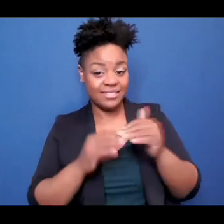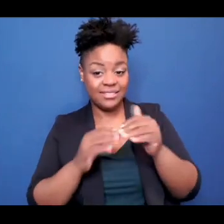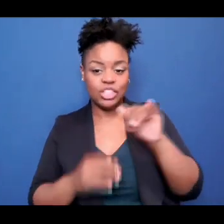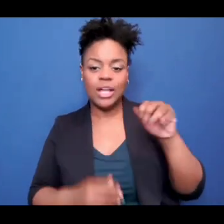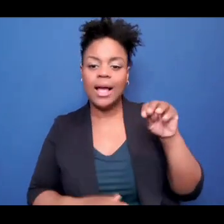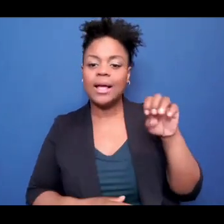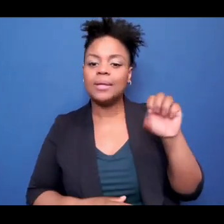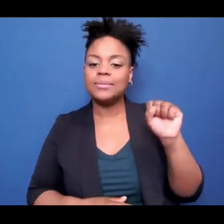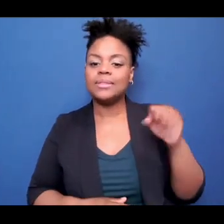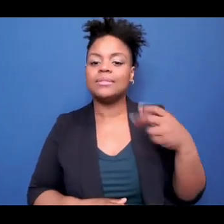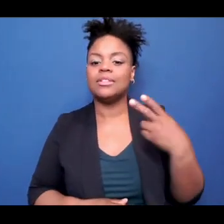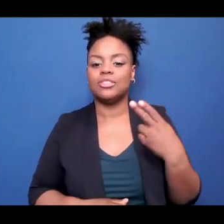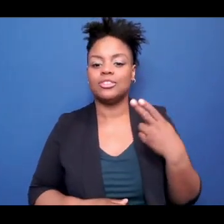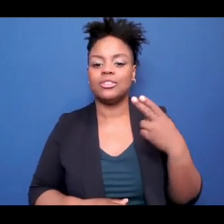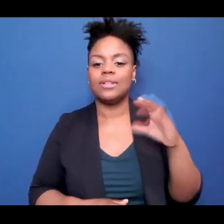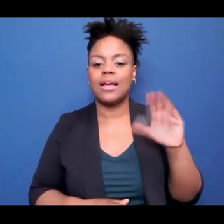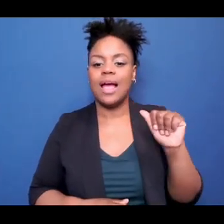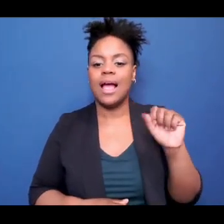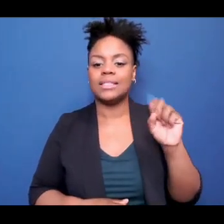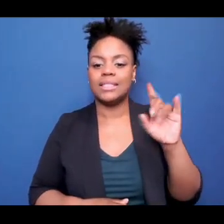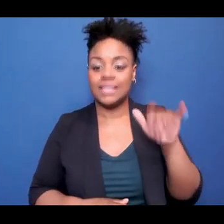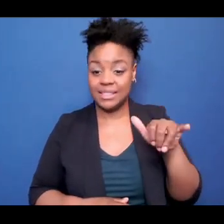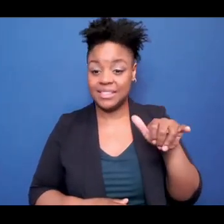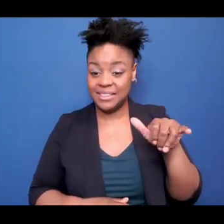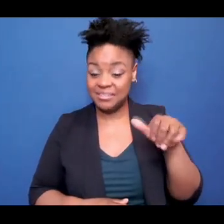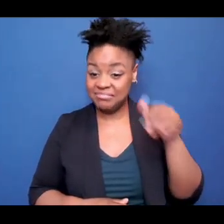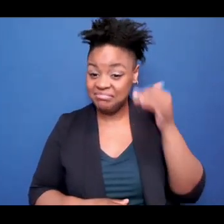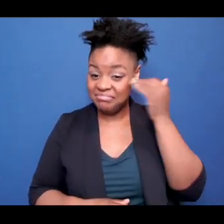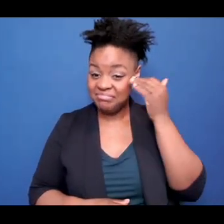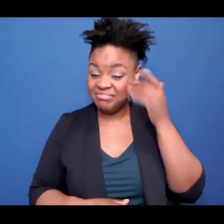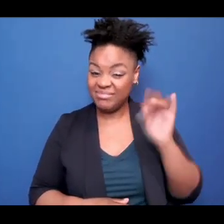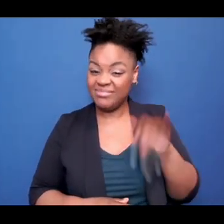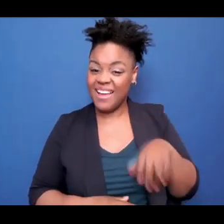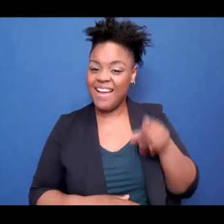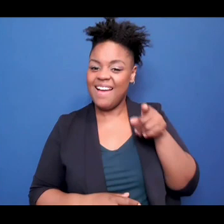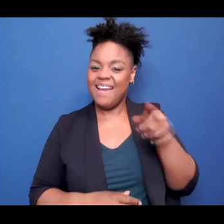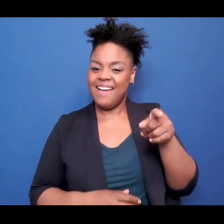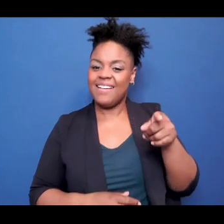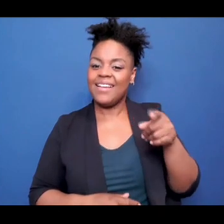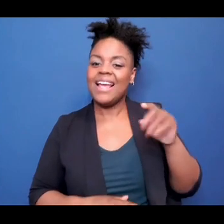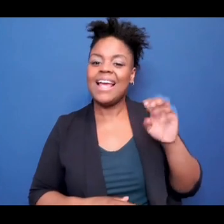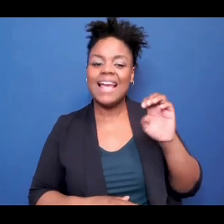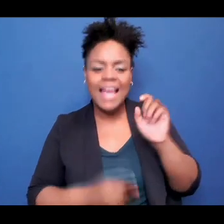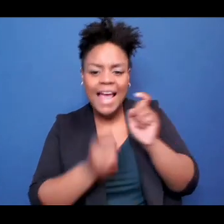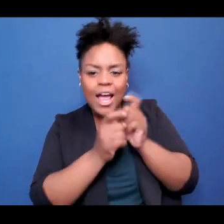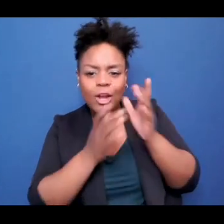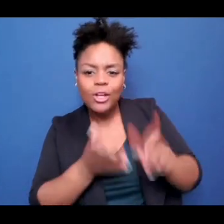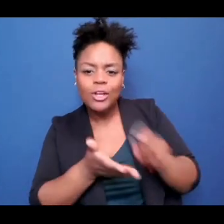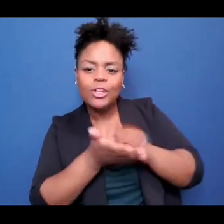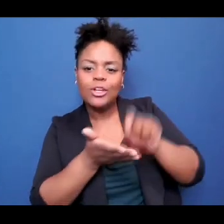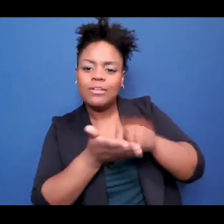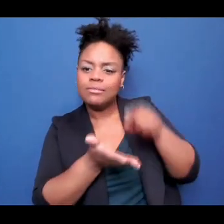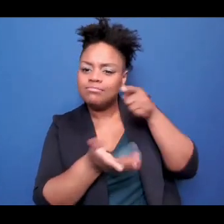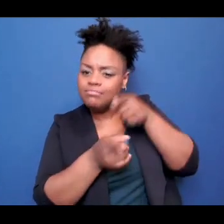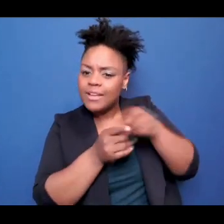, 50 YEAR EMPLOYEE OF NLM AND EDITOR OF PRINTED BIBLIOGRAPHY OF THE NIS RI OF